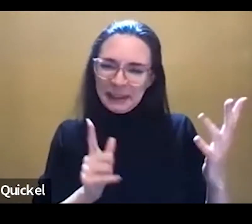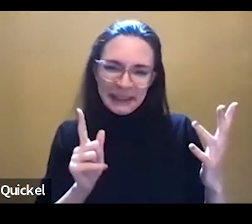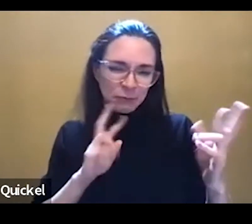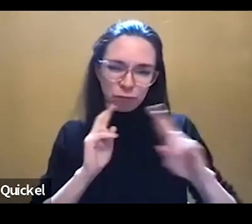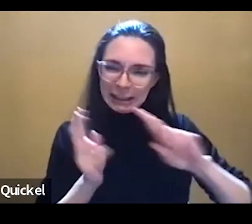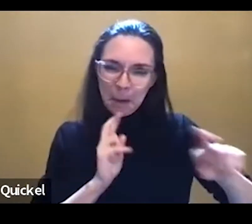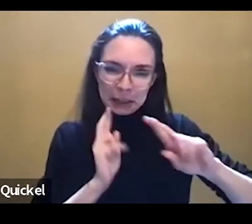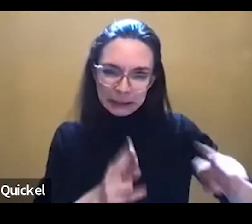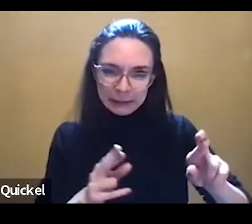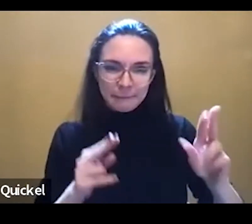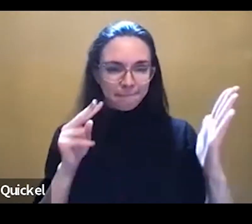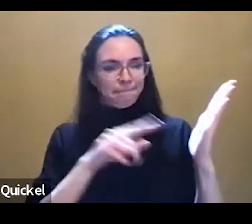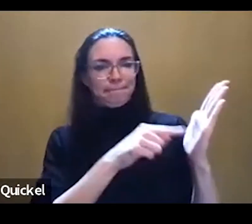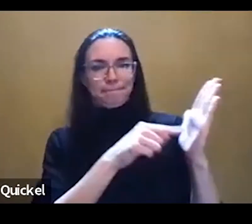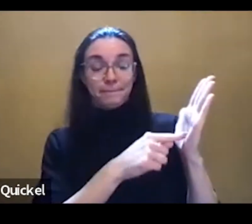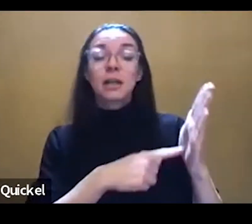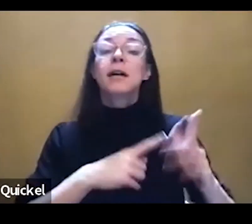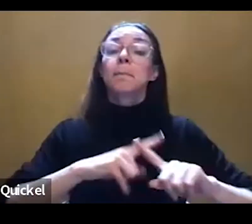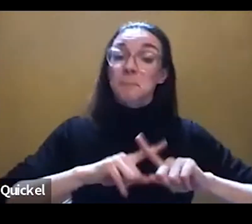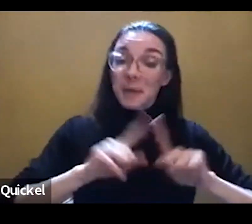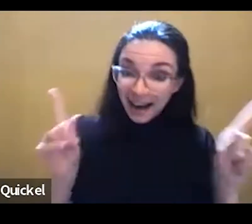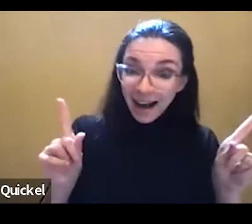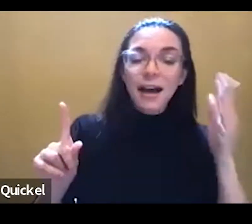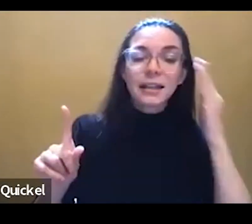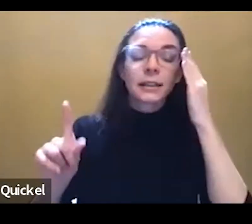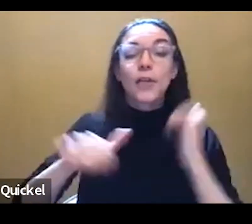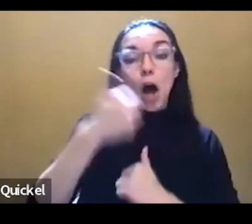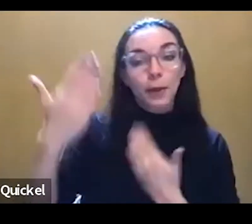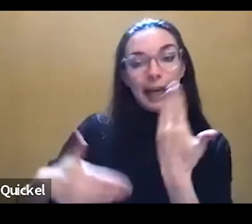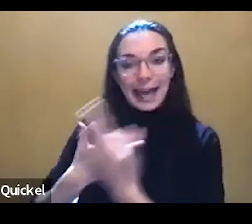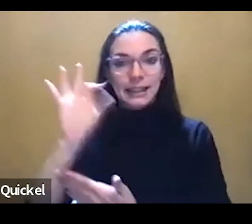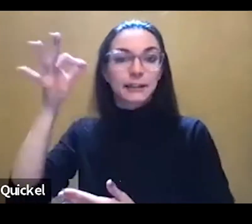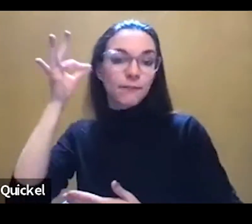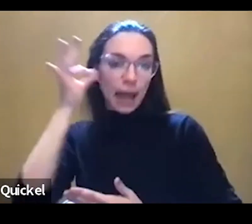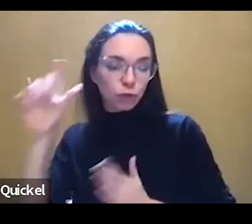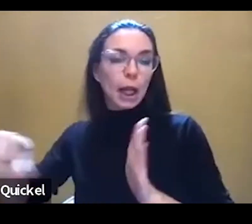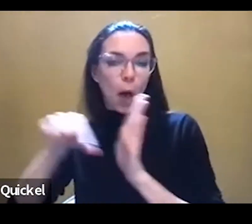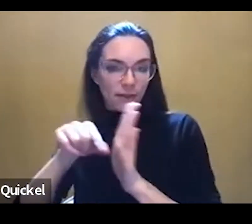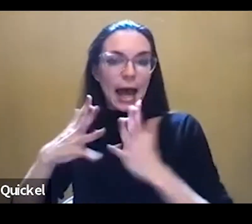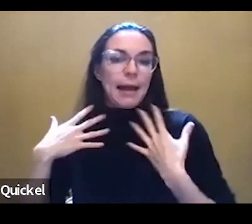term of what was on the health record. On the other hand, this federally qualified health center was staffed with